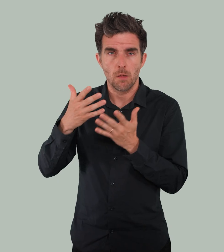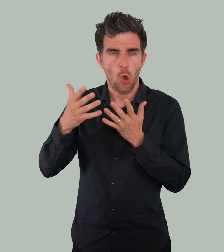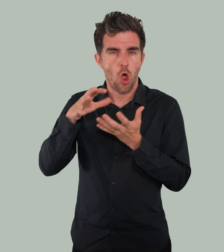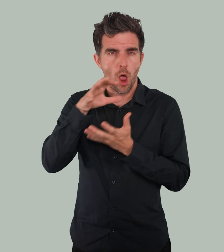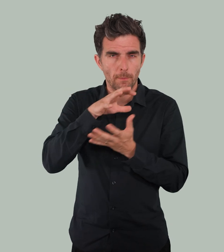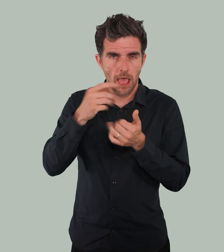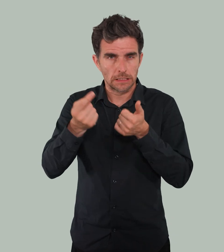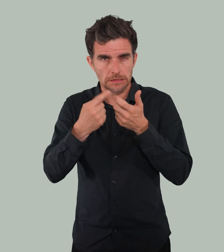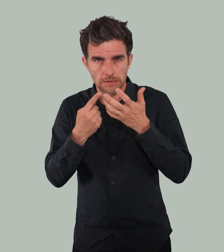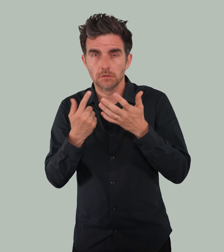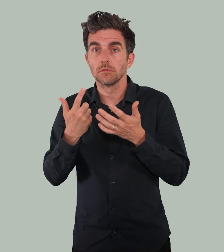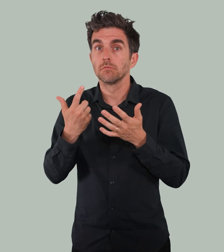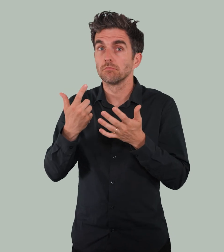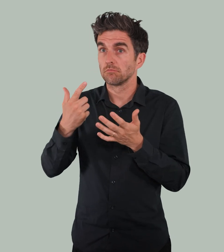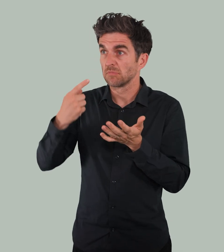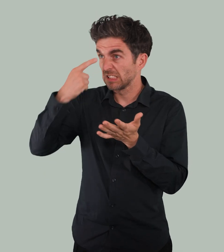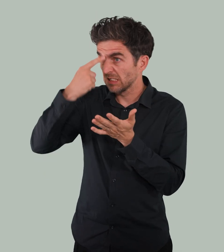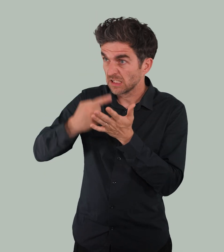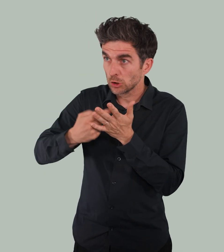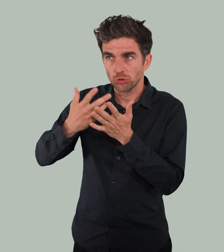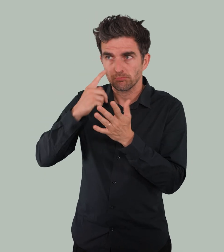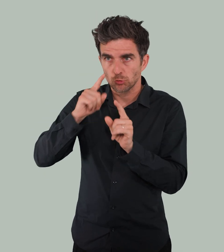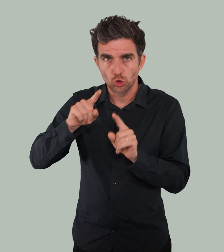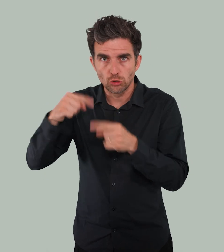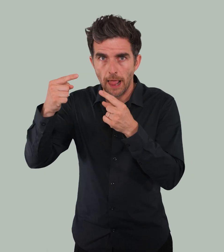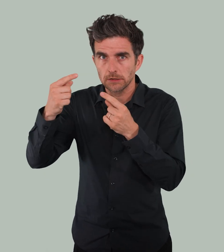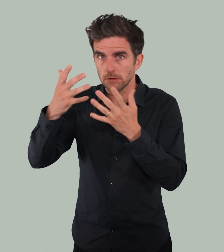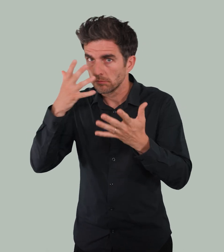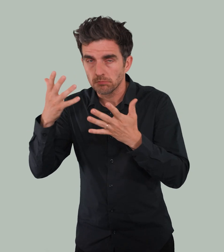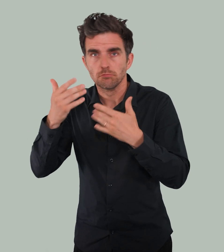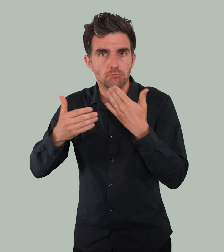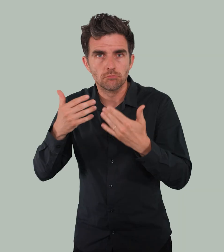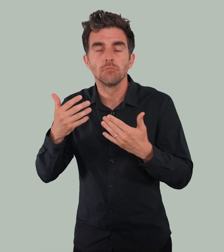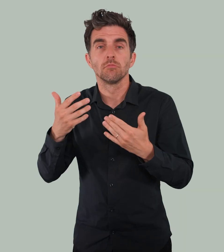involving more complex evidence or where decisions are challenged.